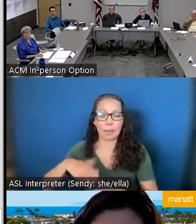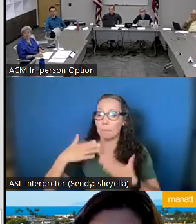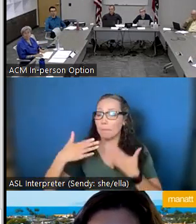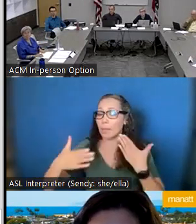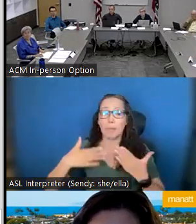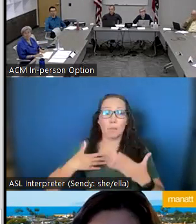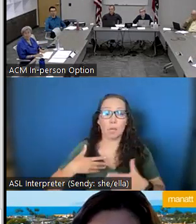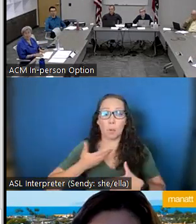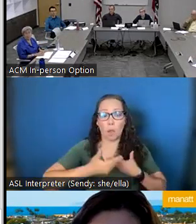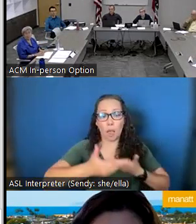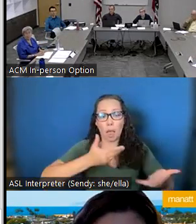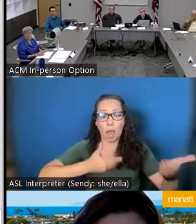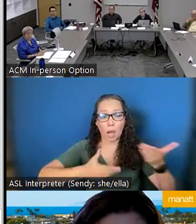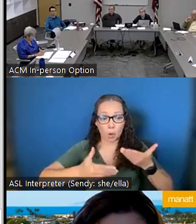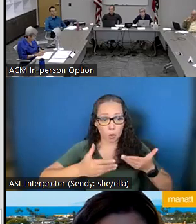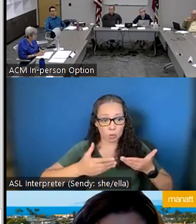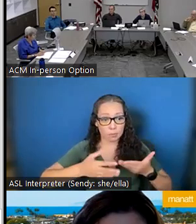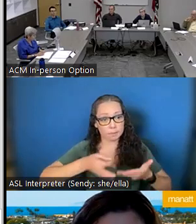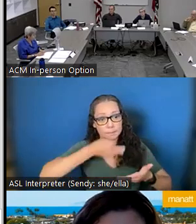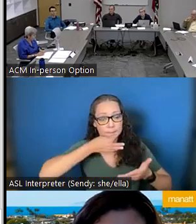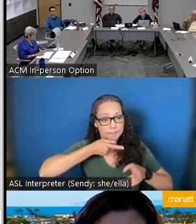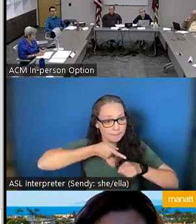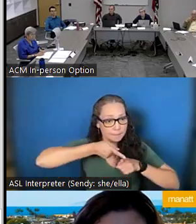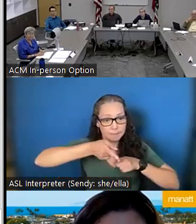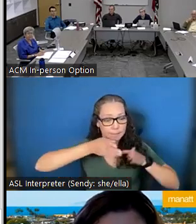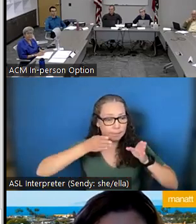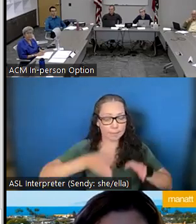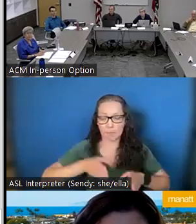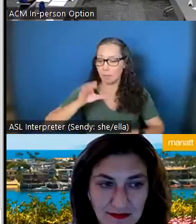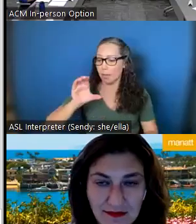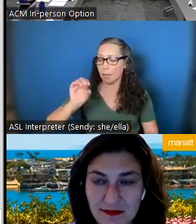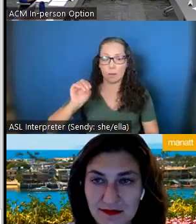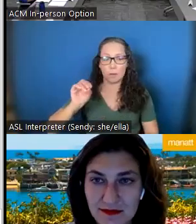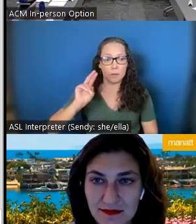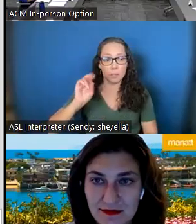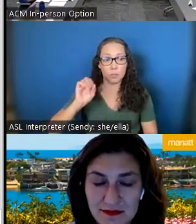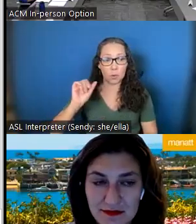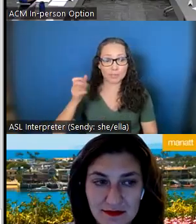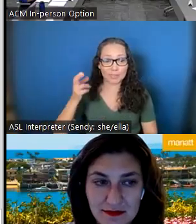help us build this new uh funding model and what we're really looking at is a workload B workload